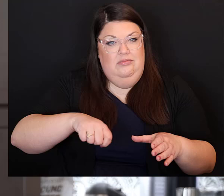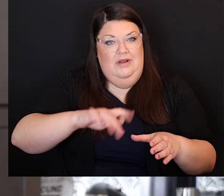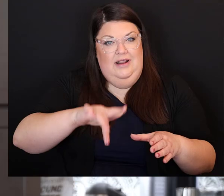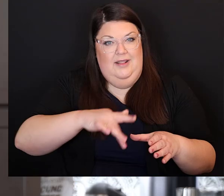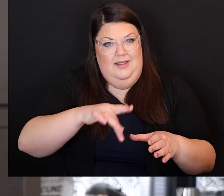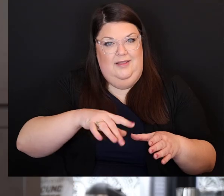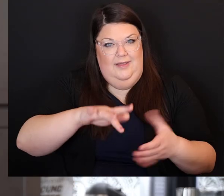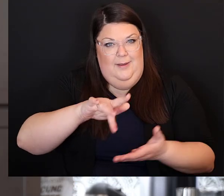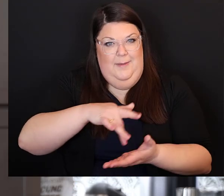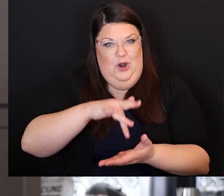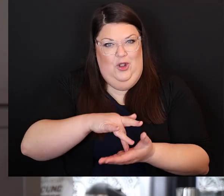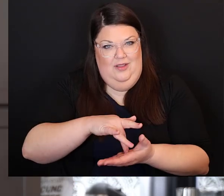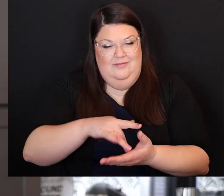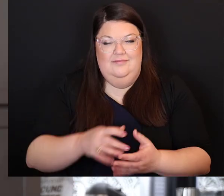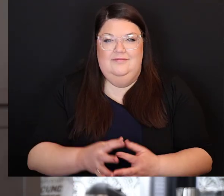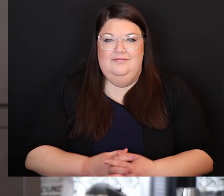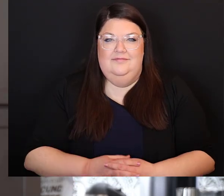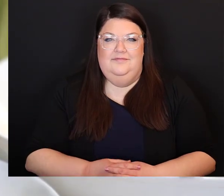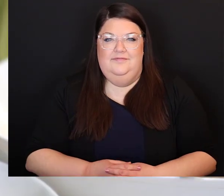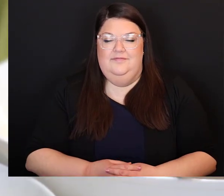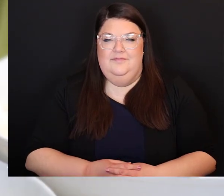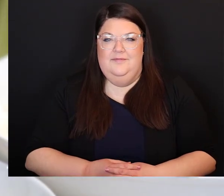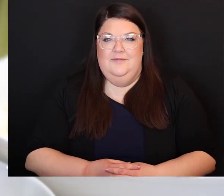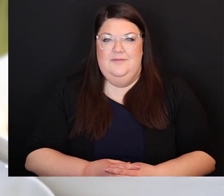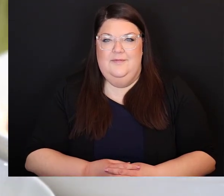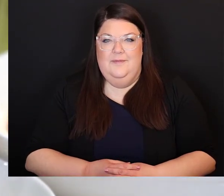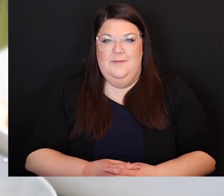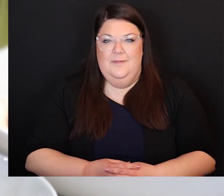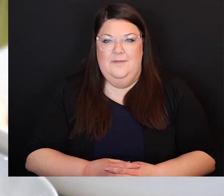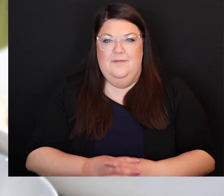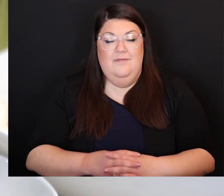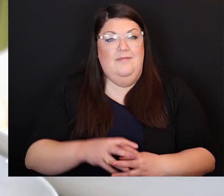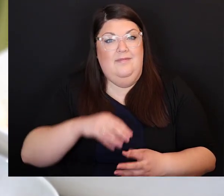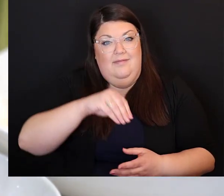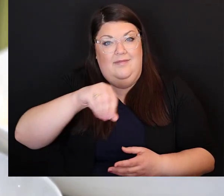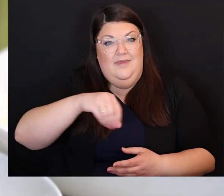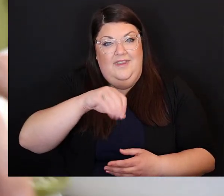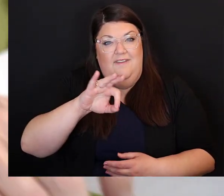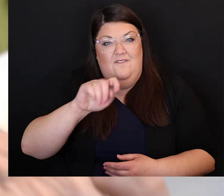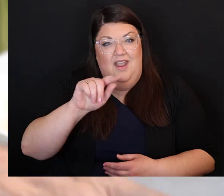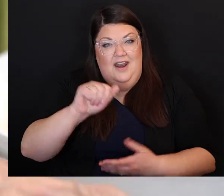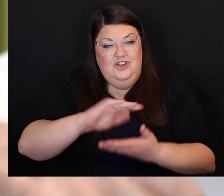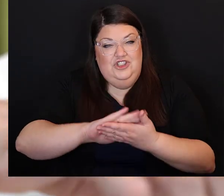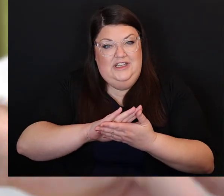in the little well right in the center. Take a little more crumbled feta over the whole thing.